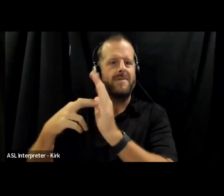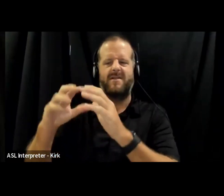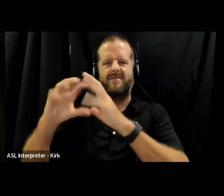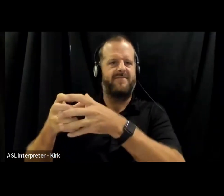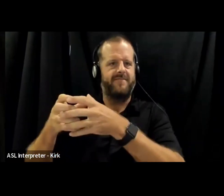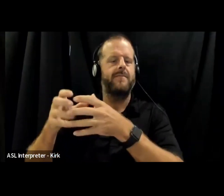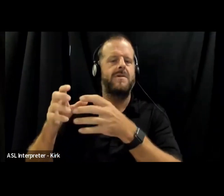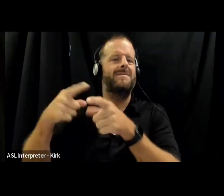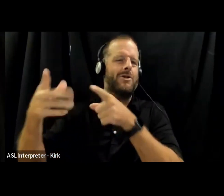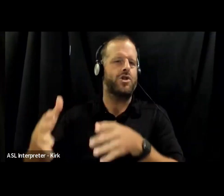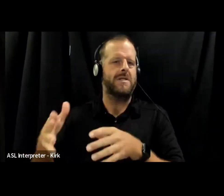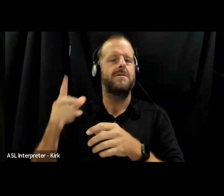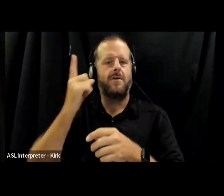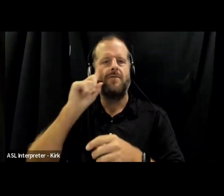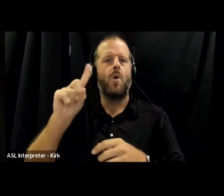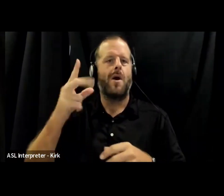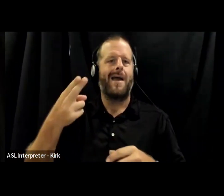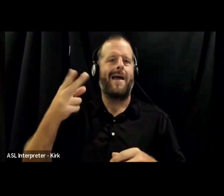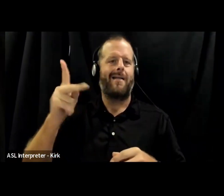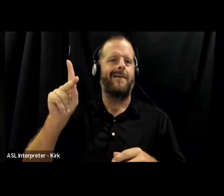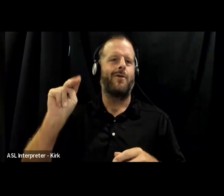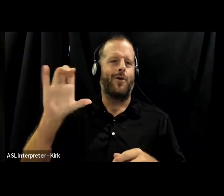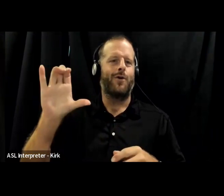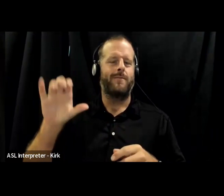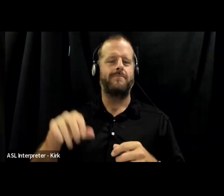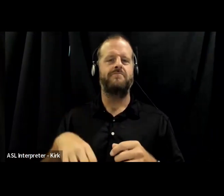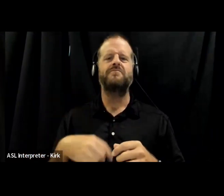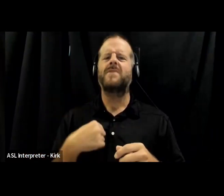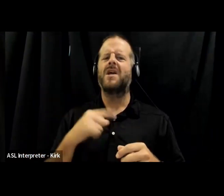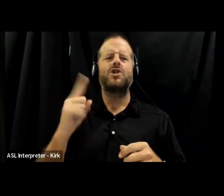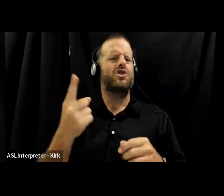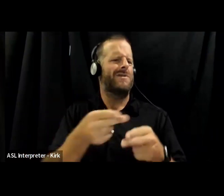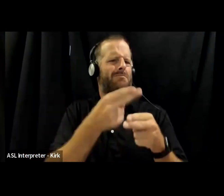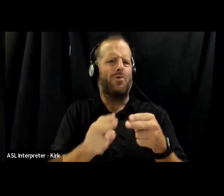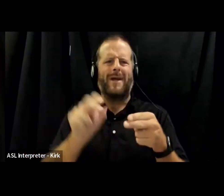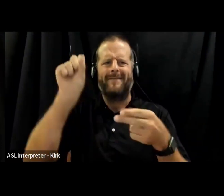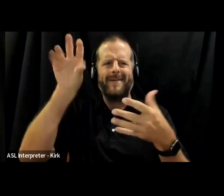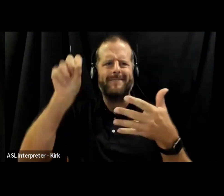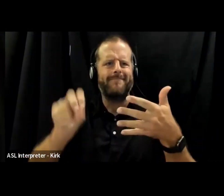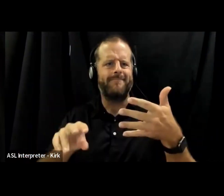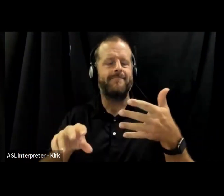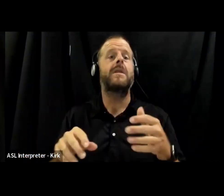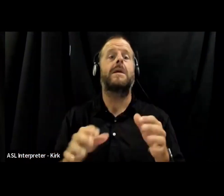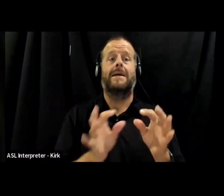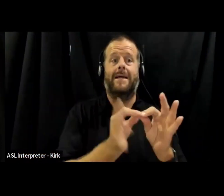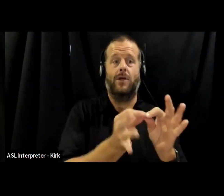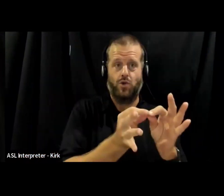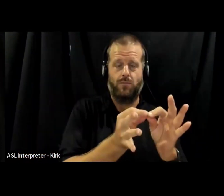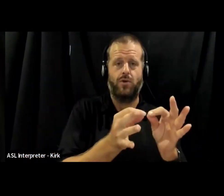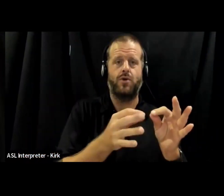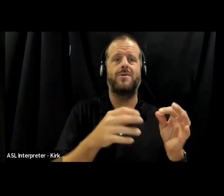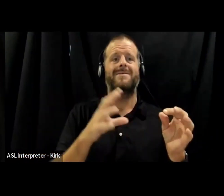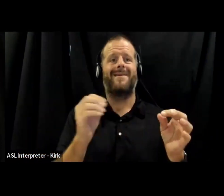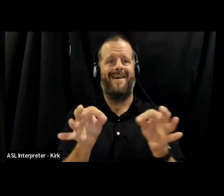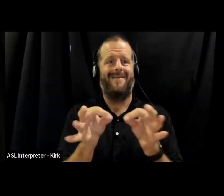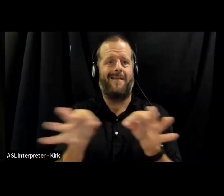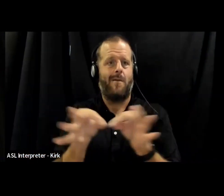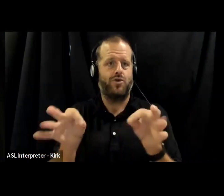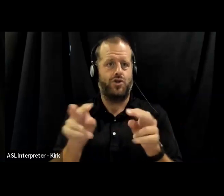1st, I just want to do some brief housekeeping. The interpreters and captionists are